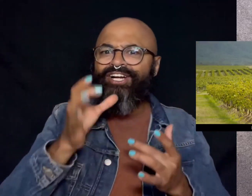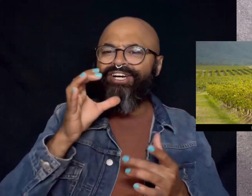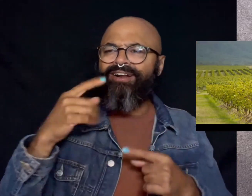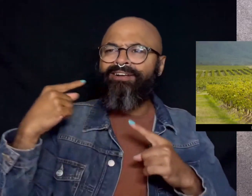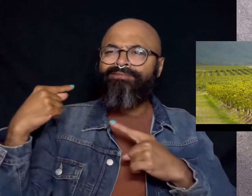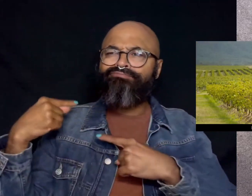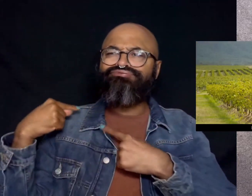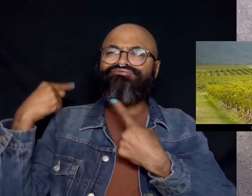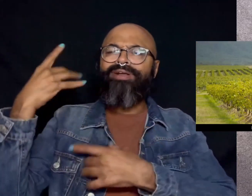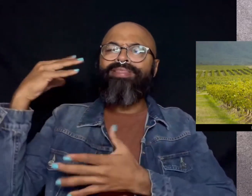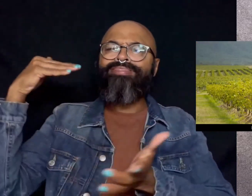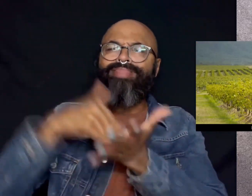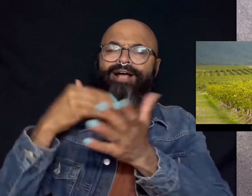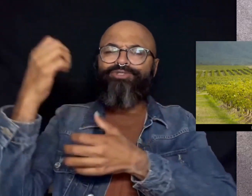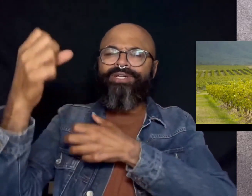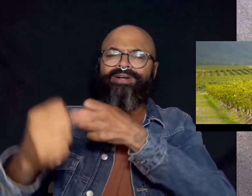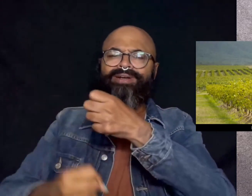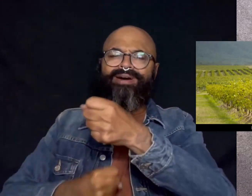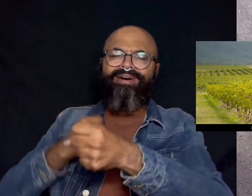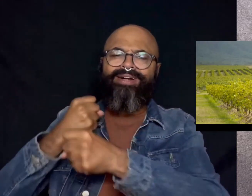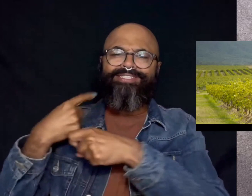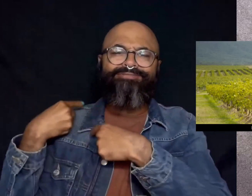It's been a favorite drink for thousands of years.